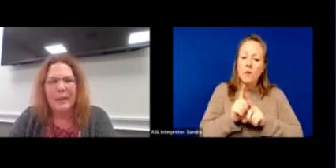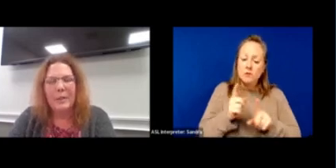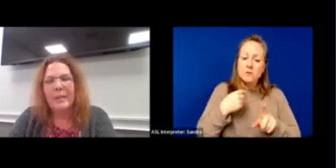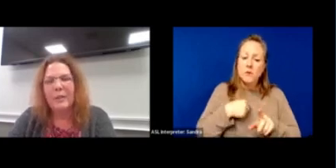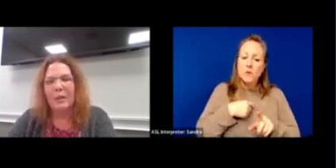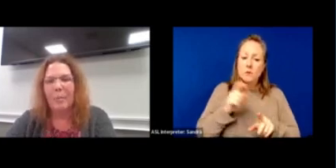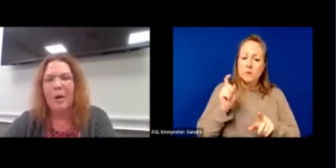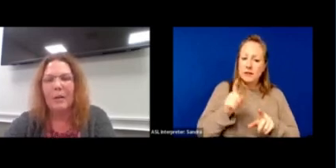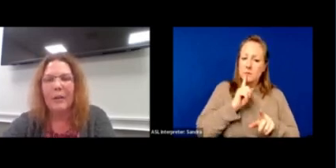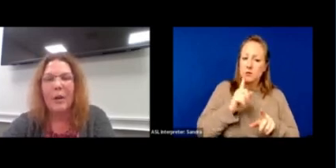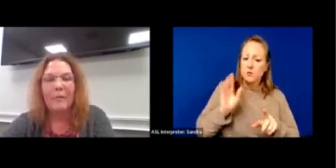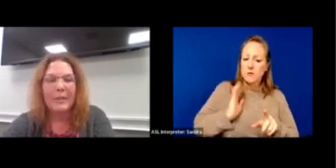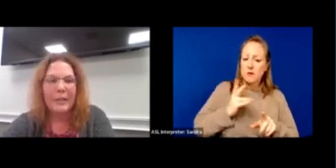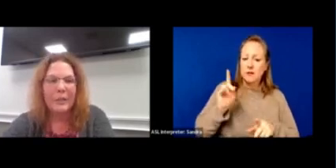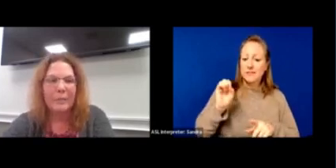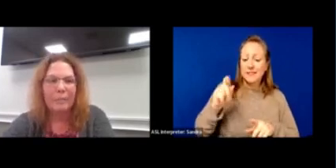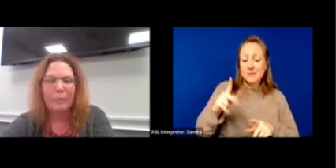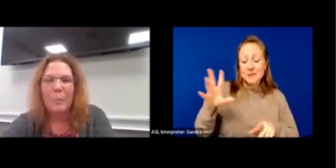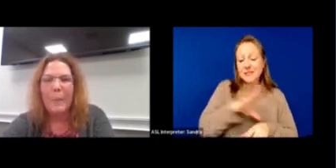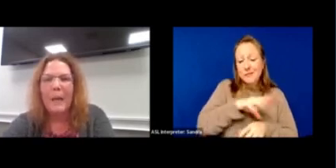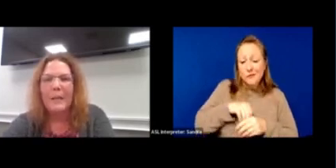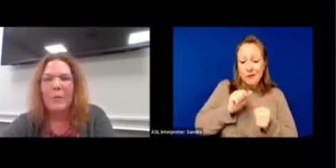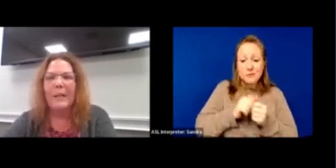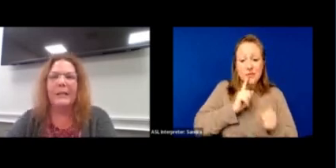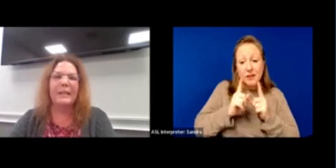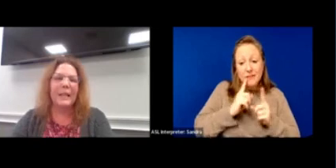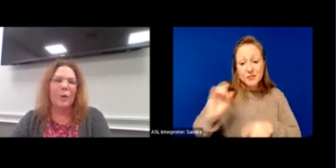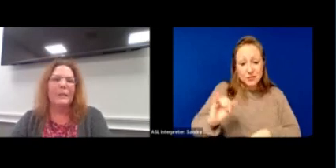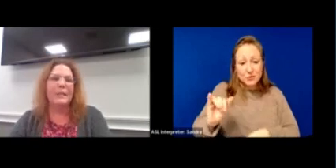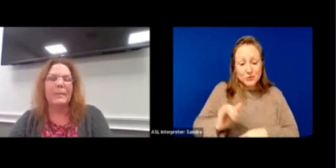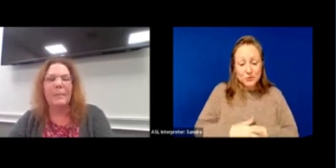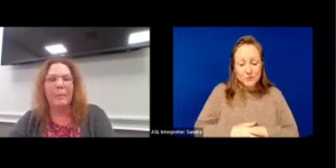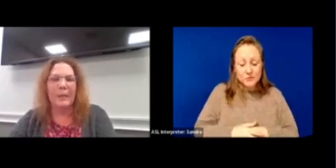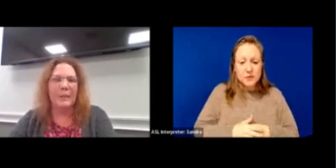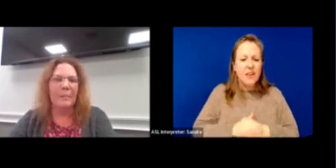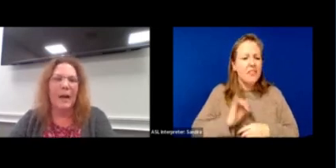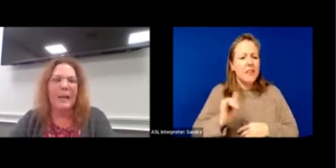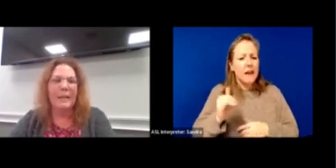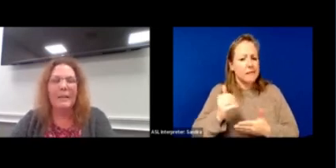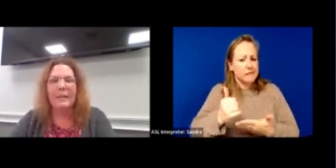DSPs are part of the conversation. And the way that this helps is it brings buy in